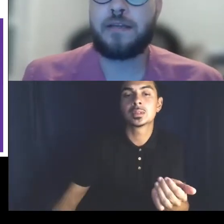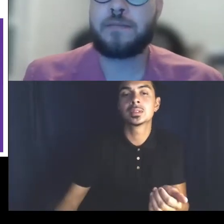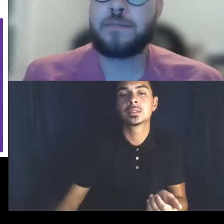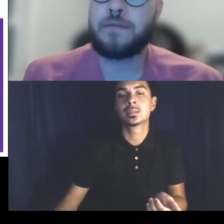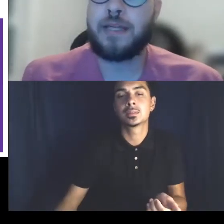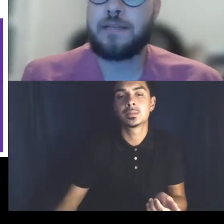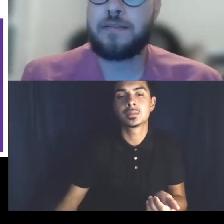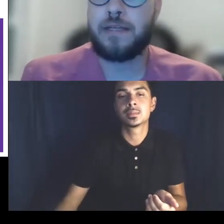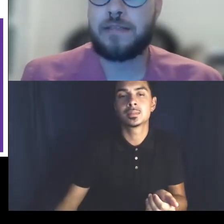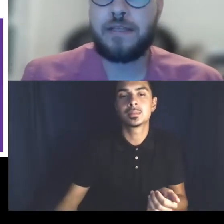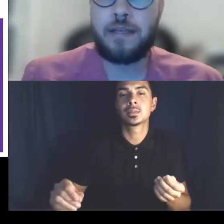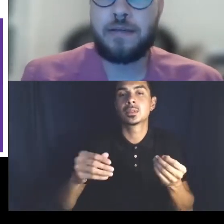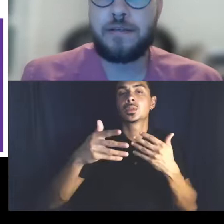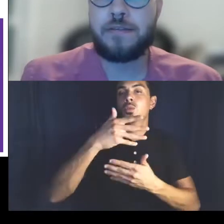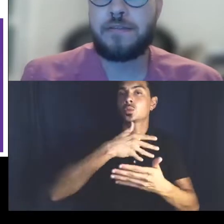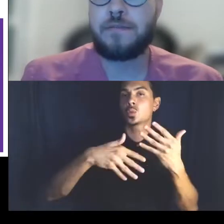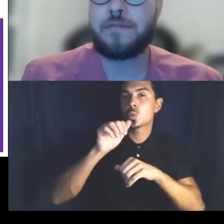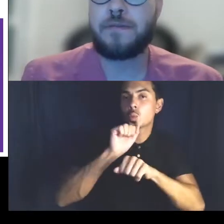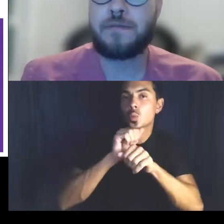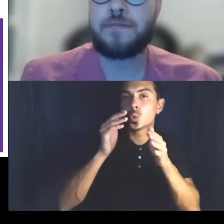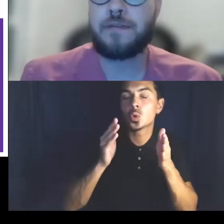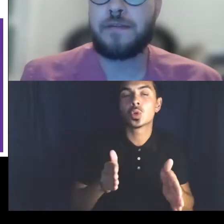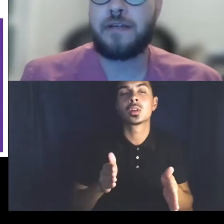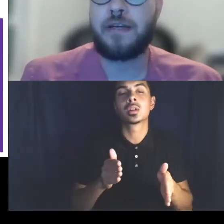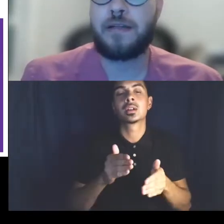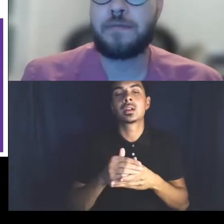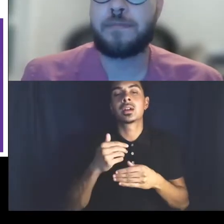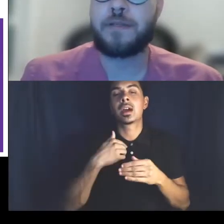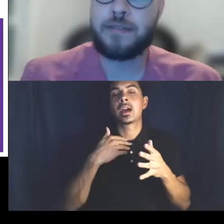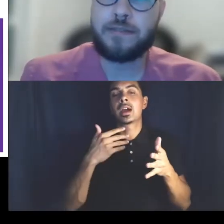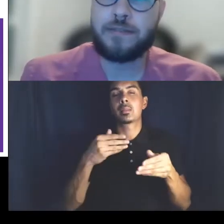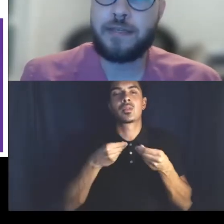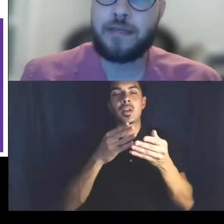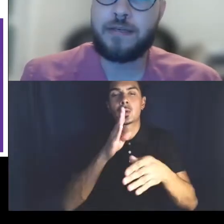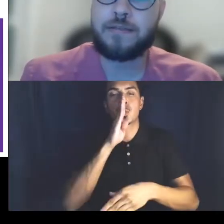I help provide direct care to folks for reproductive care,